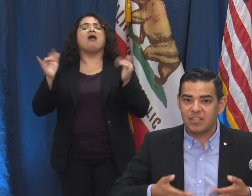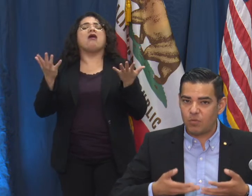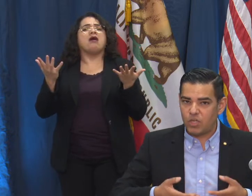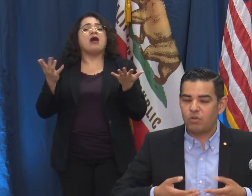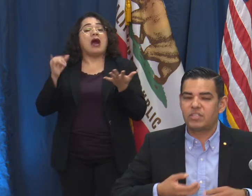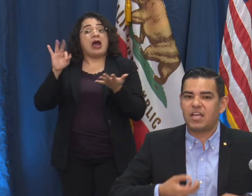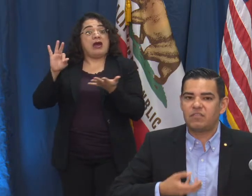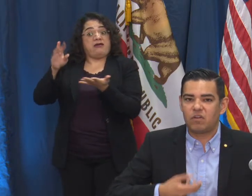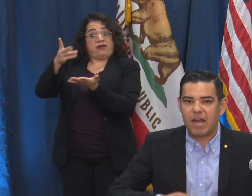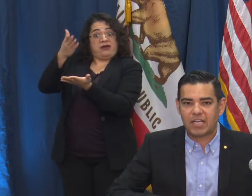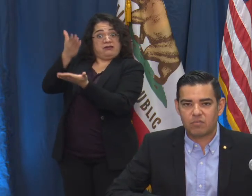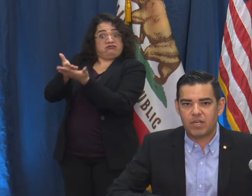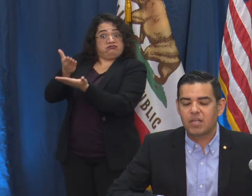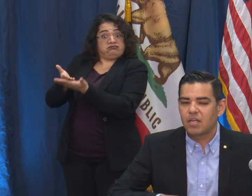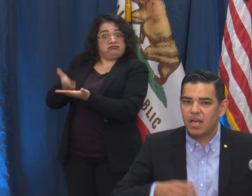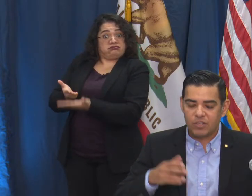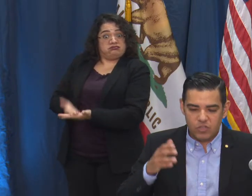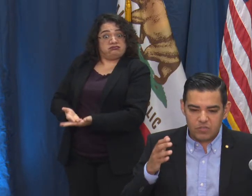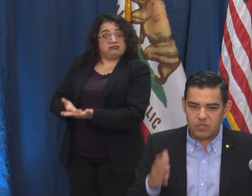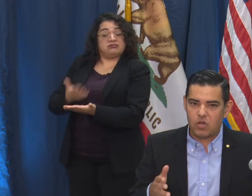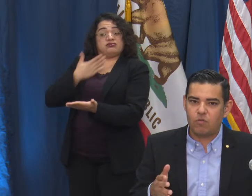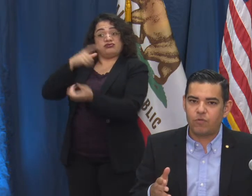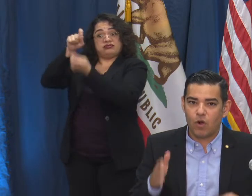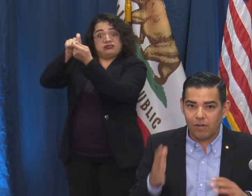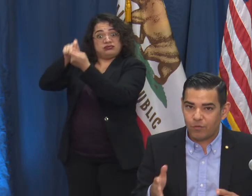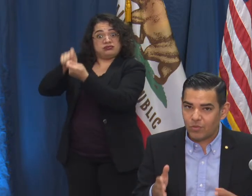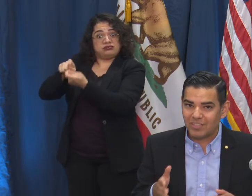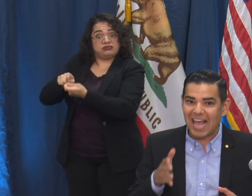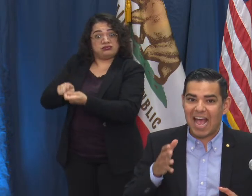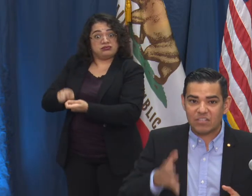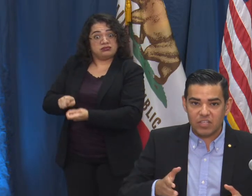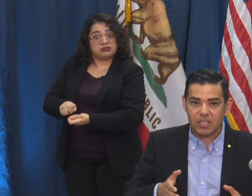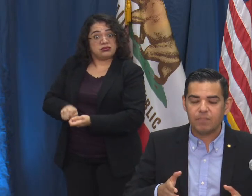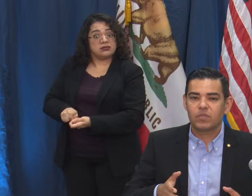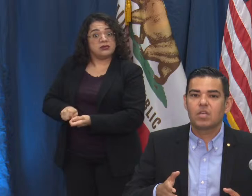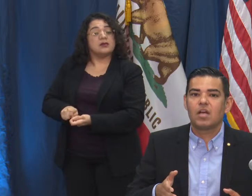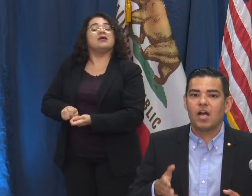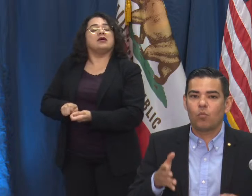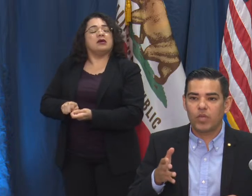that we know the tests are accurate.Jjust know for everyone that's asking, we